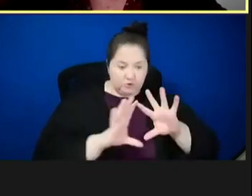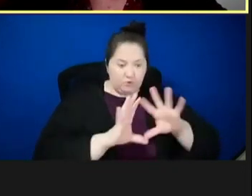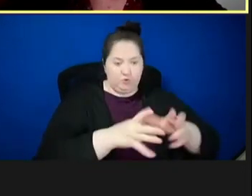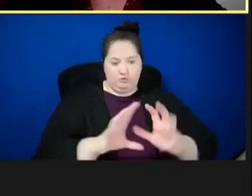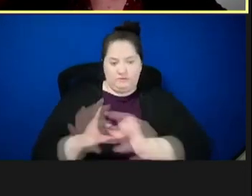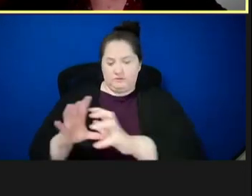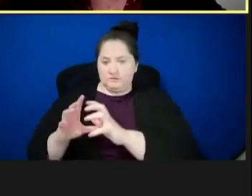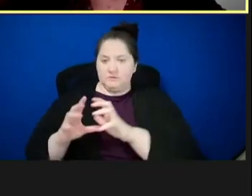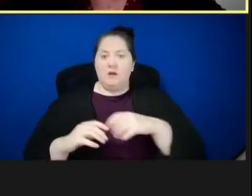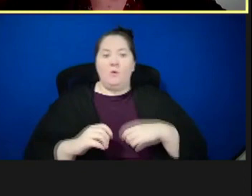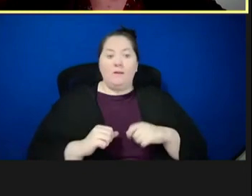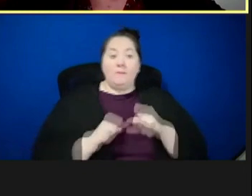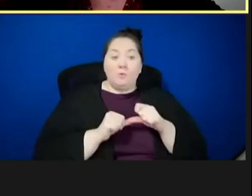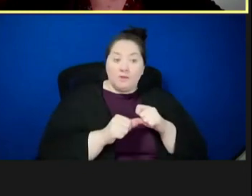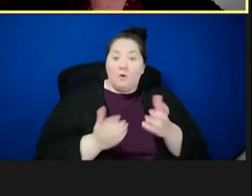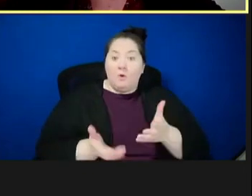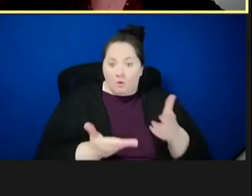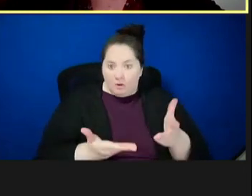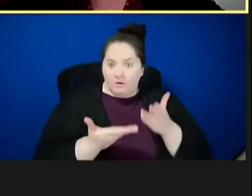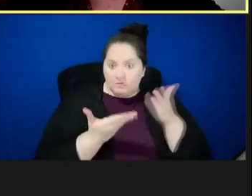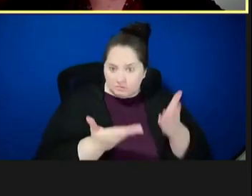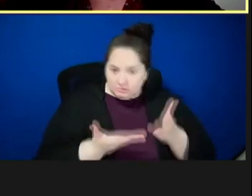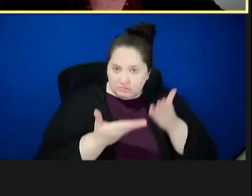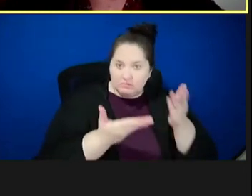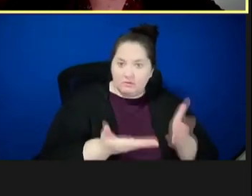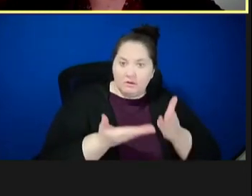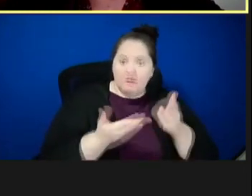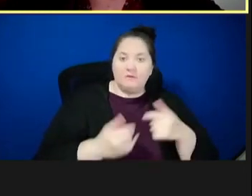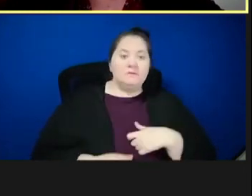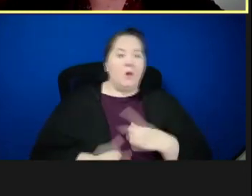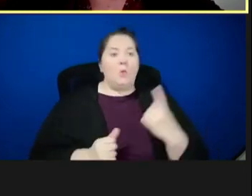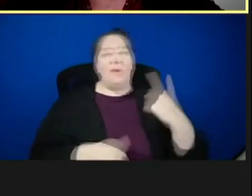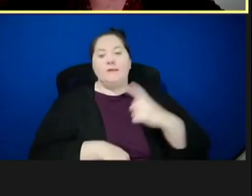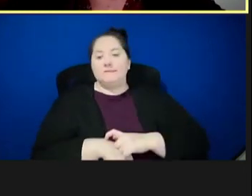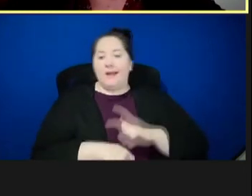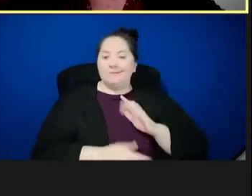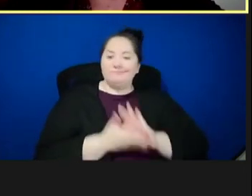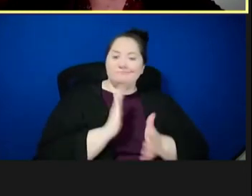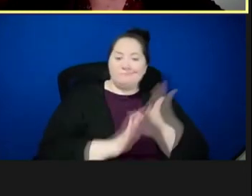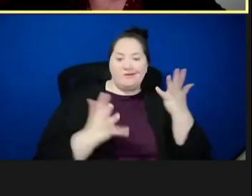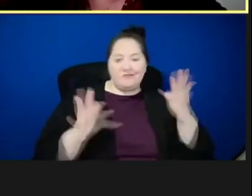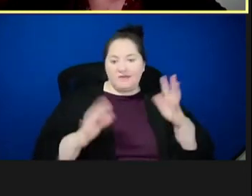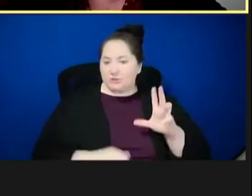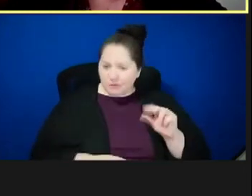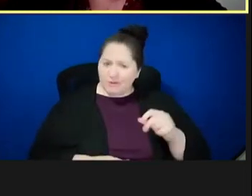persistently offered the vaccine. It couldn't just come in once for a clinic and be done.